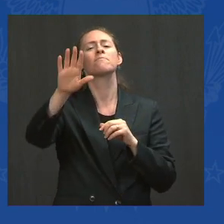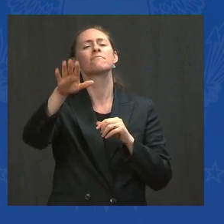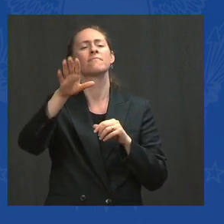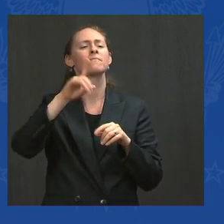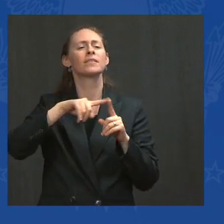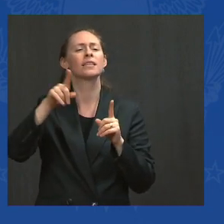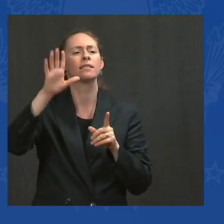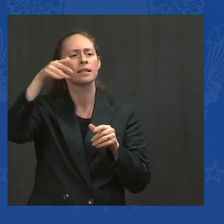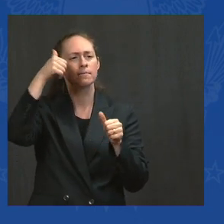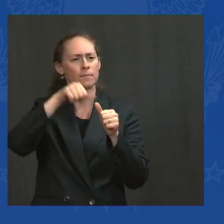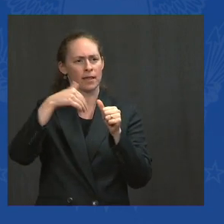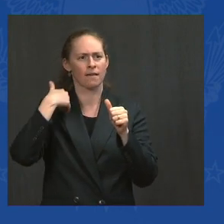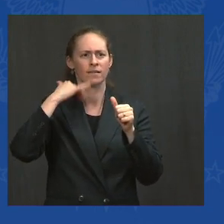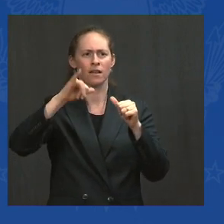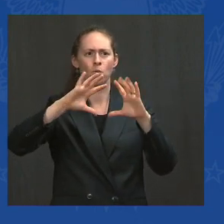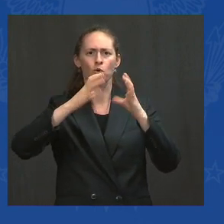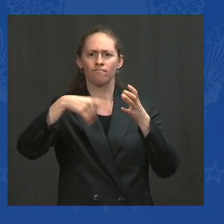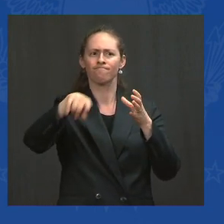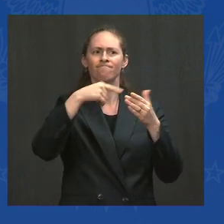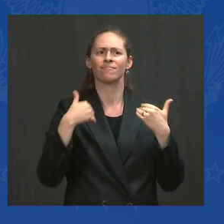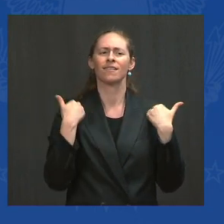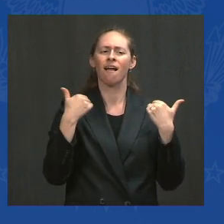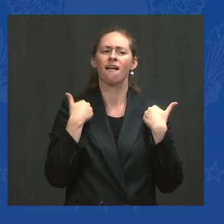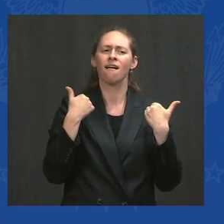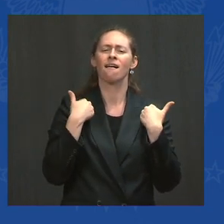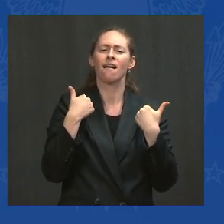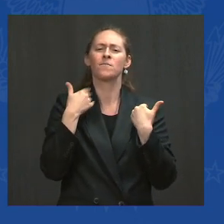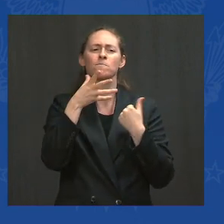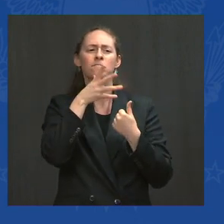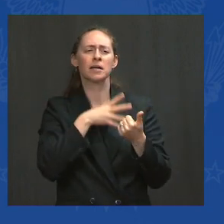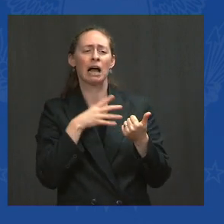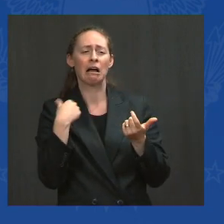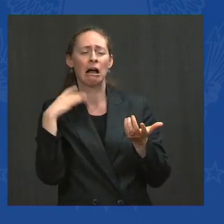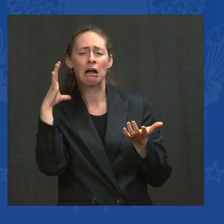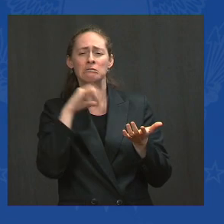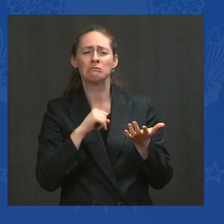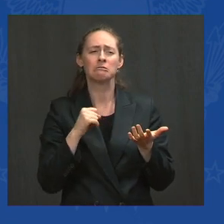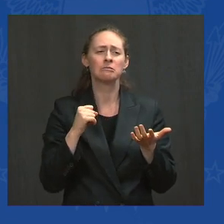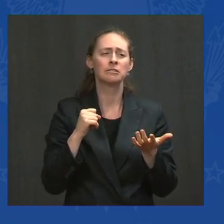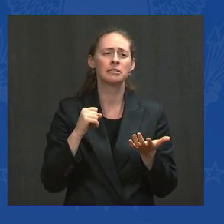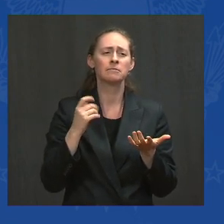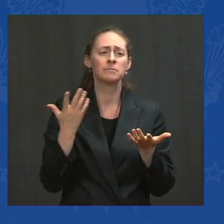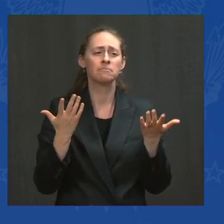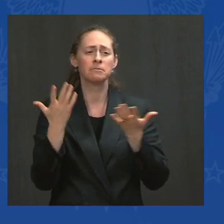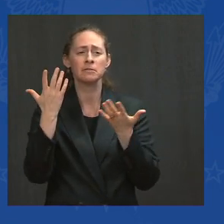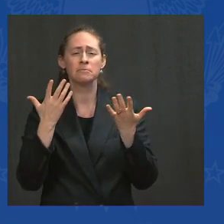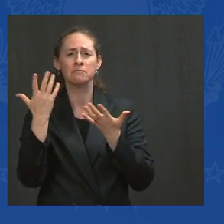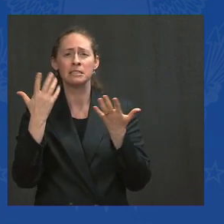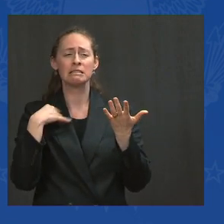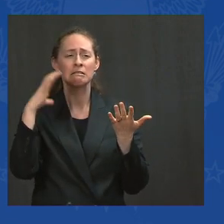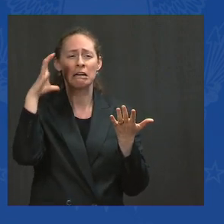young women -- I guess they were roughly -- don't hold me to this -- they look like they'd be 14, 15